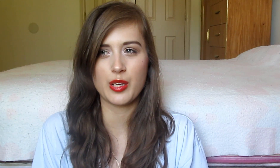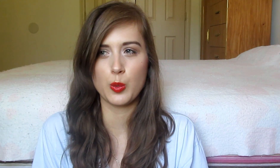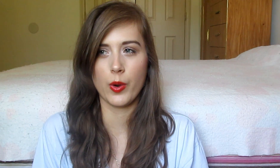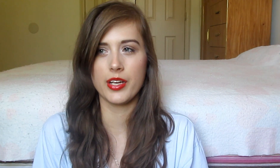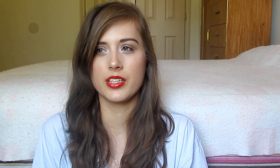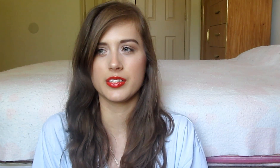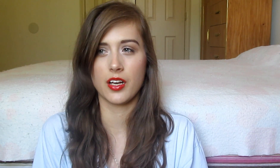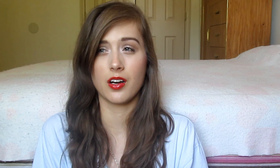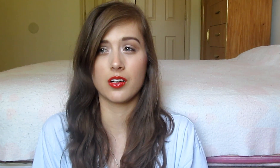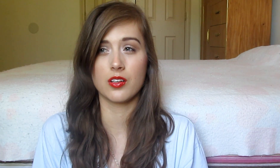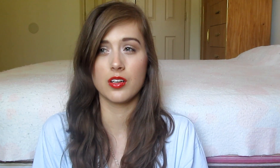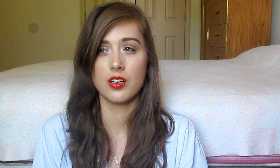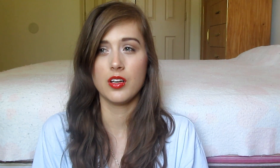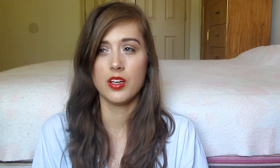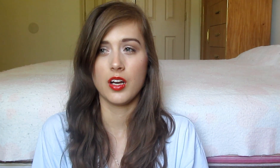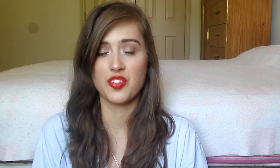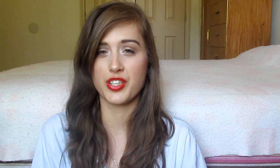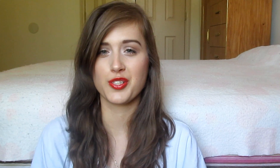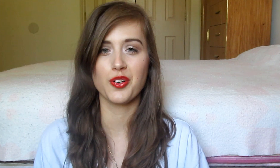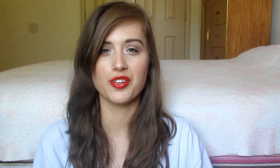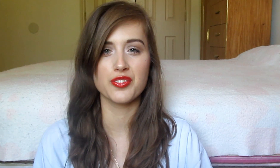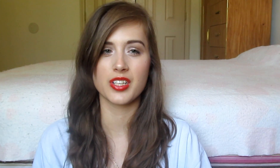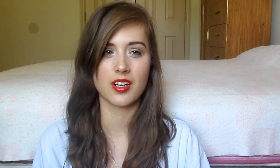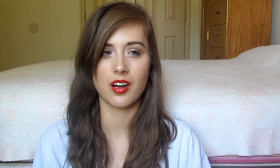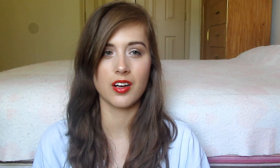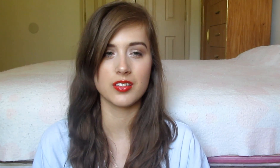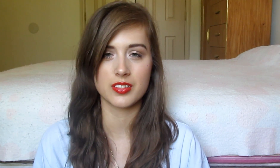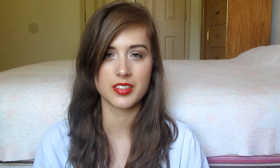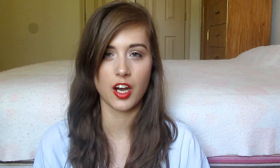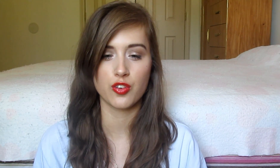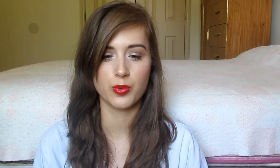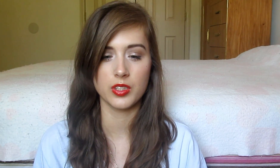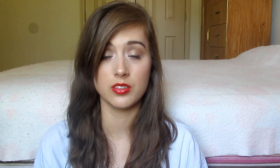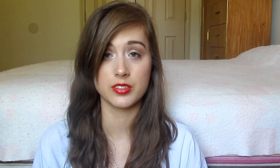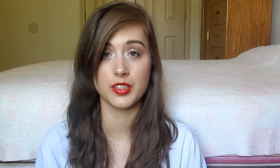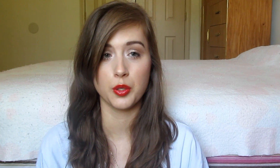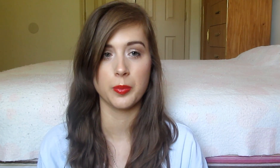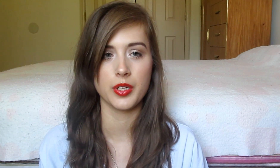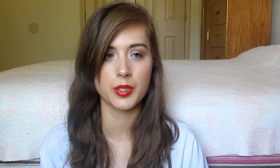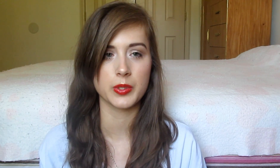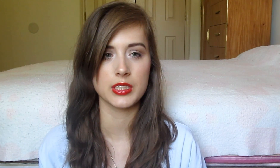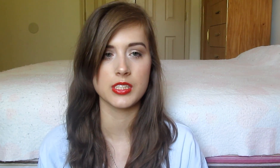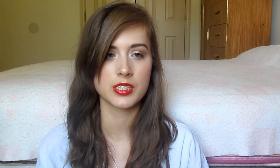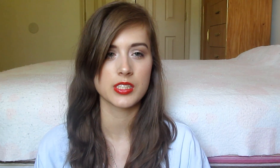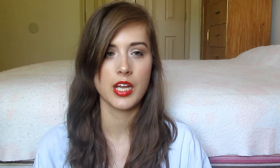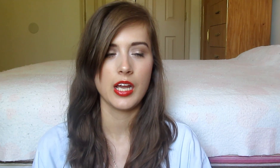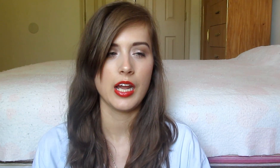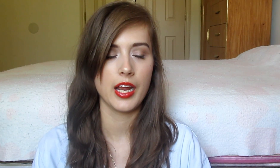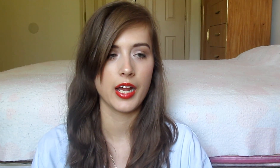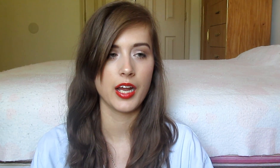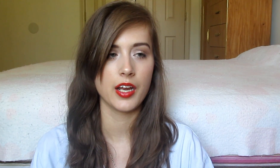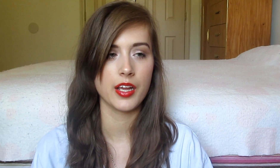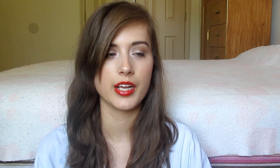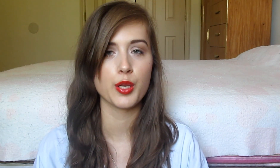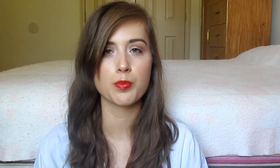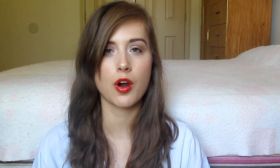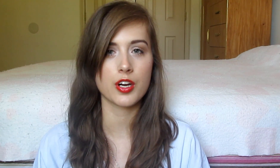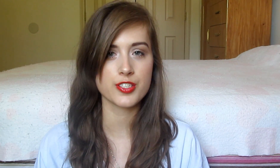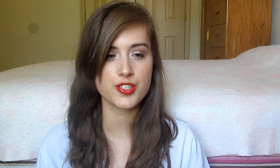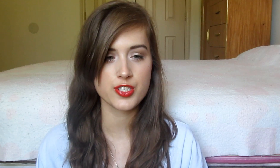had to wait until official VidCon stuff was, you know, being released and in March -